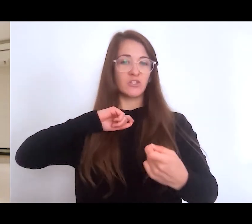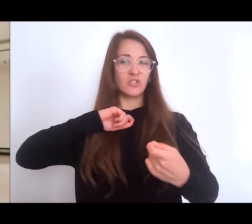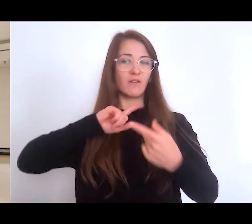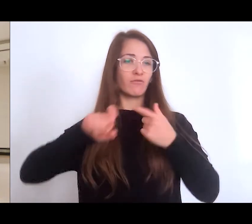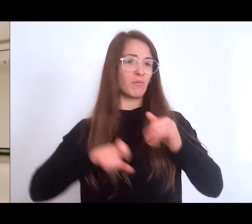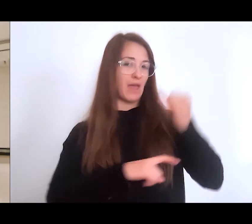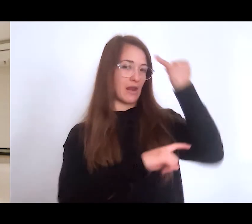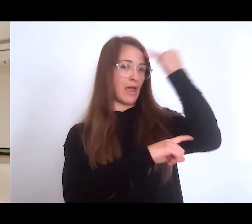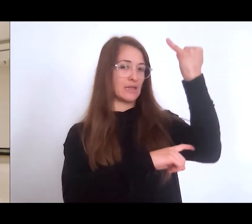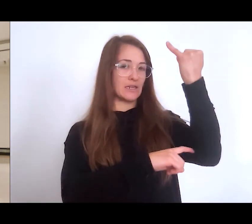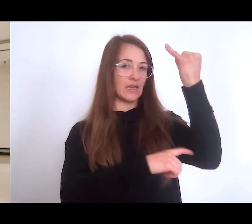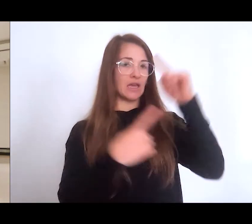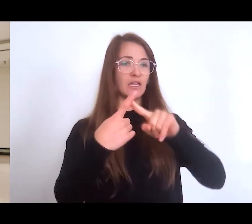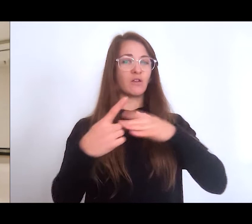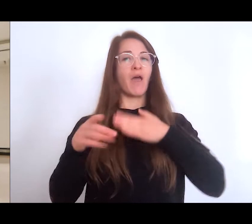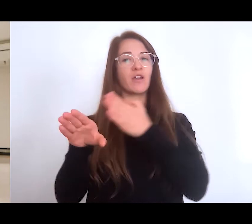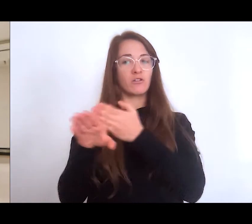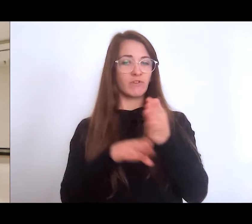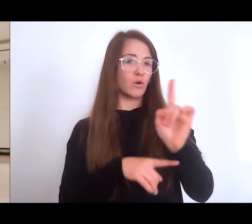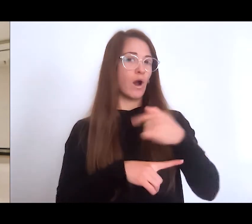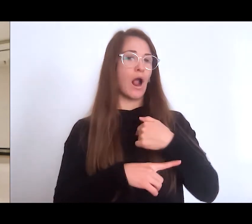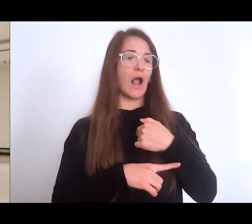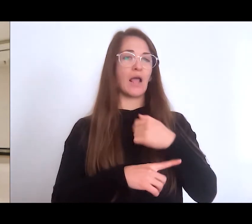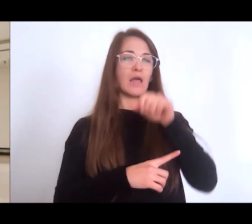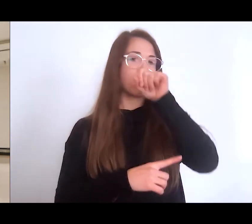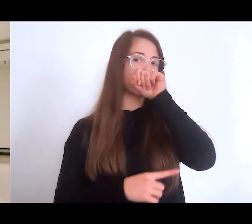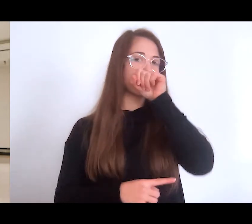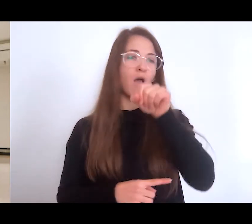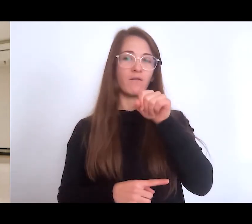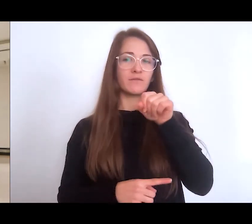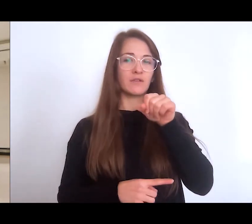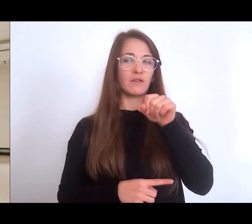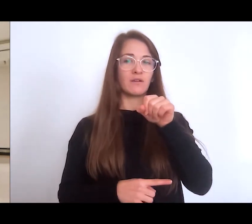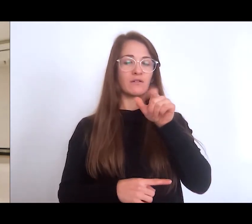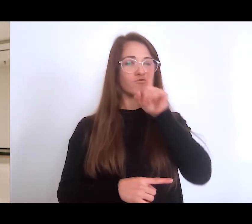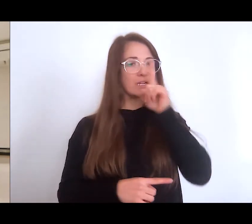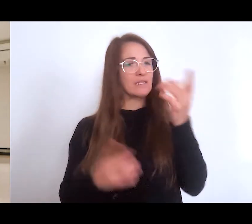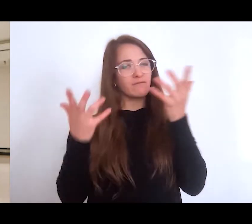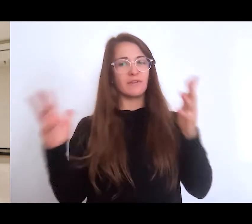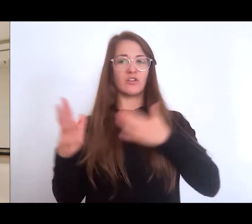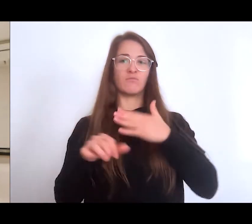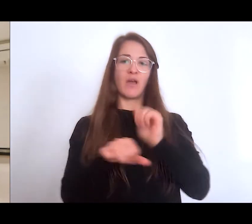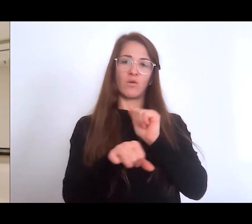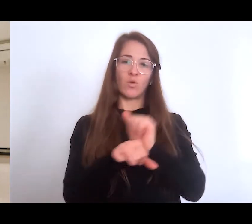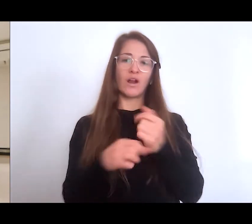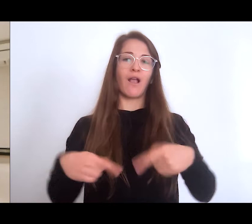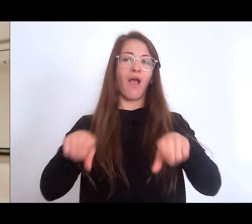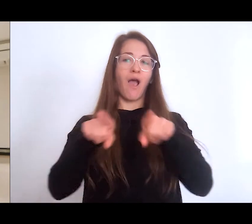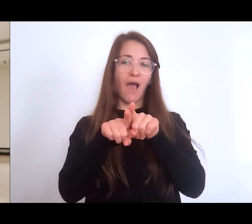JOB, THIS REALLY HAS CHANGED FROM THAT IDEA TO MY CAREER, WHERE I WOULD LOVE TO REALLY